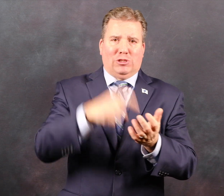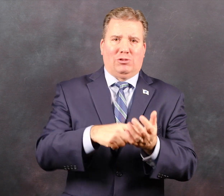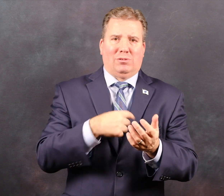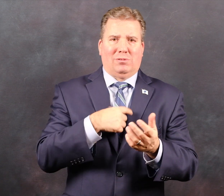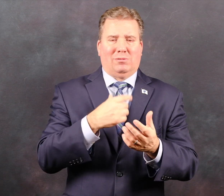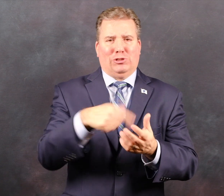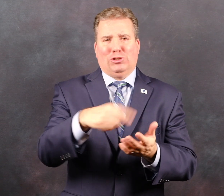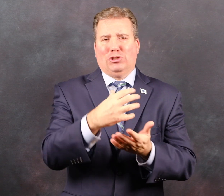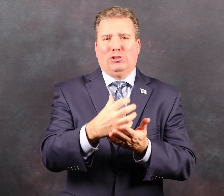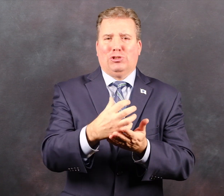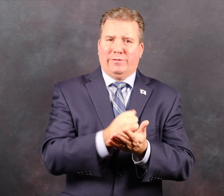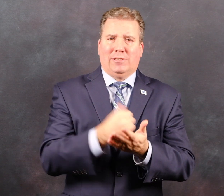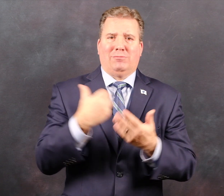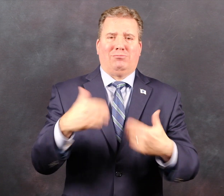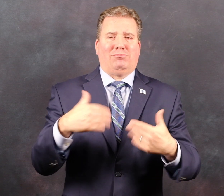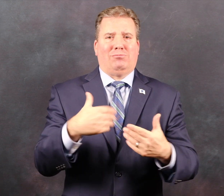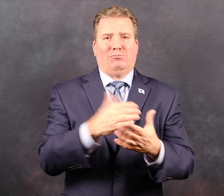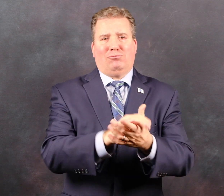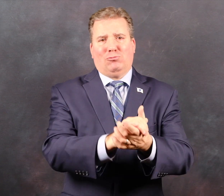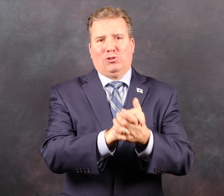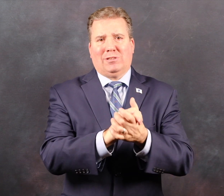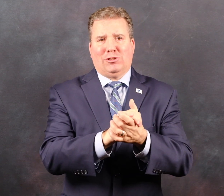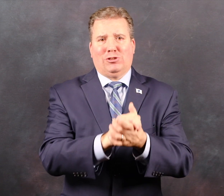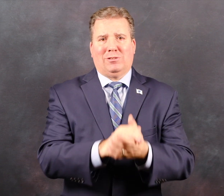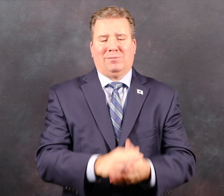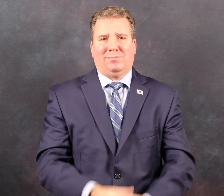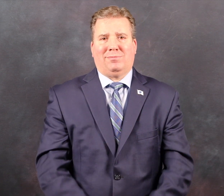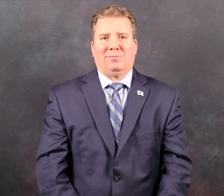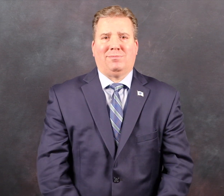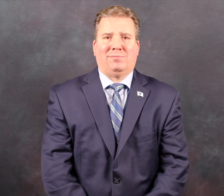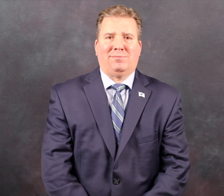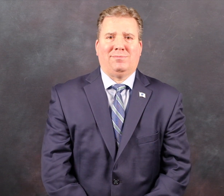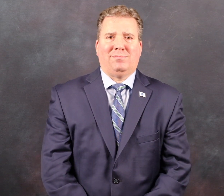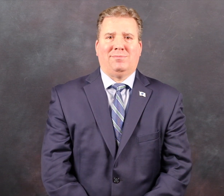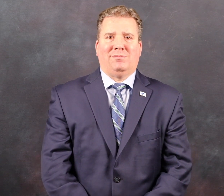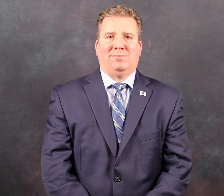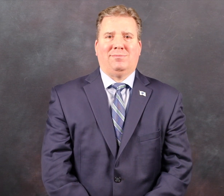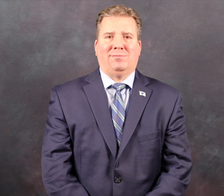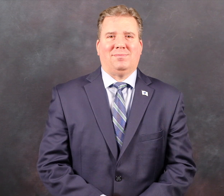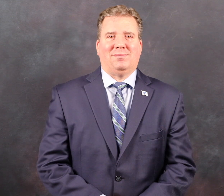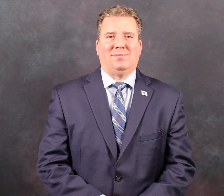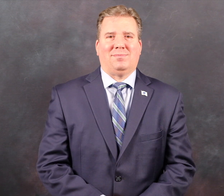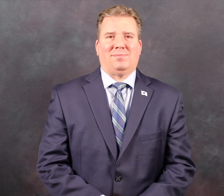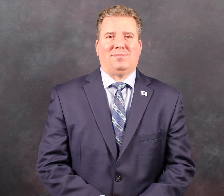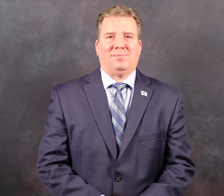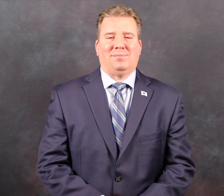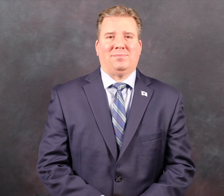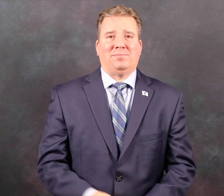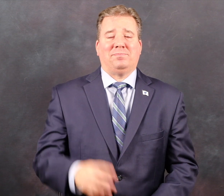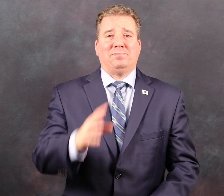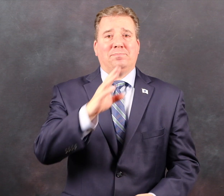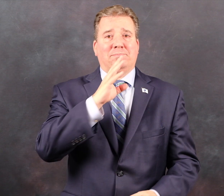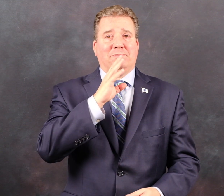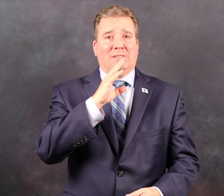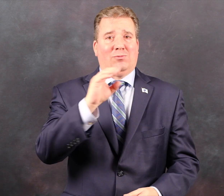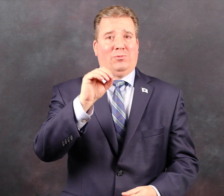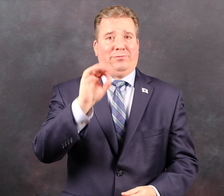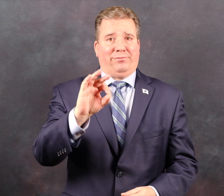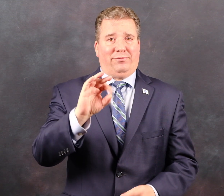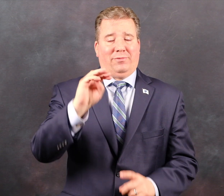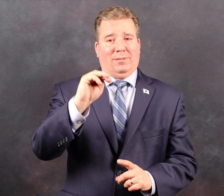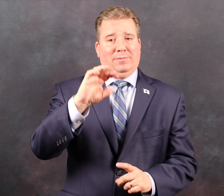They are deserving of our recognition and I offer my congratulations to the recipients.